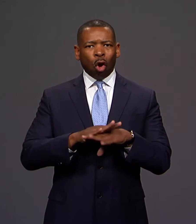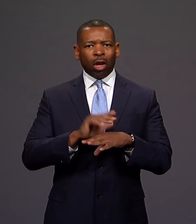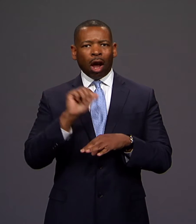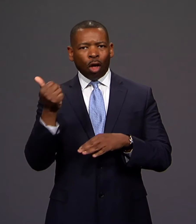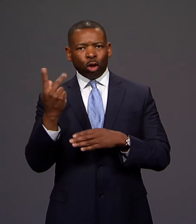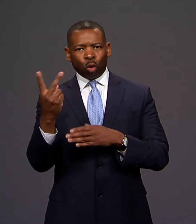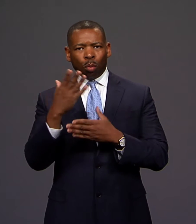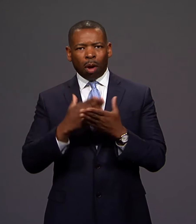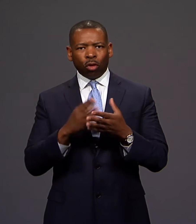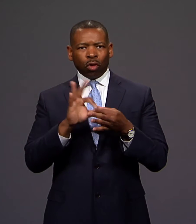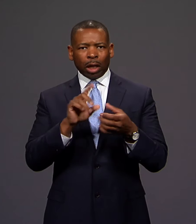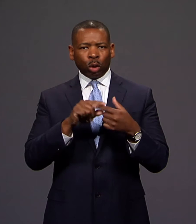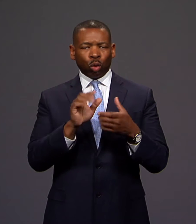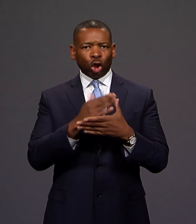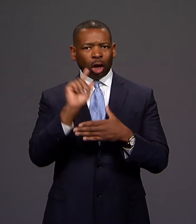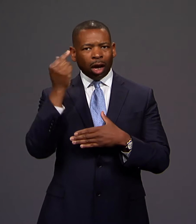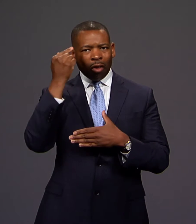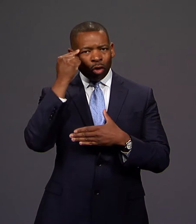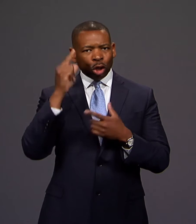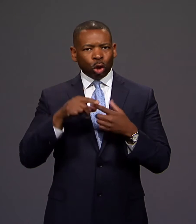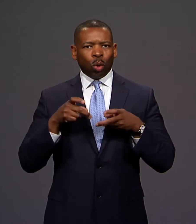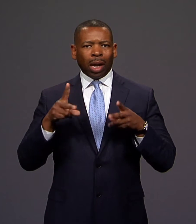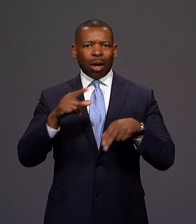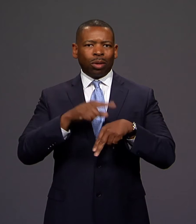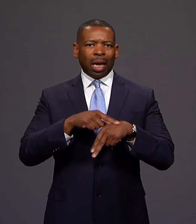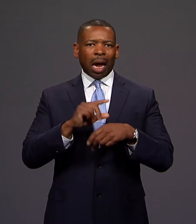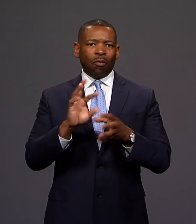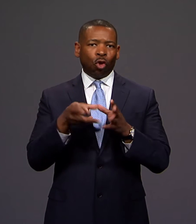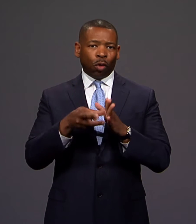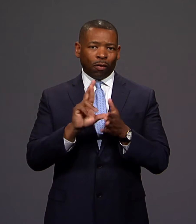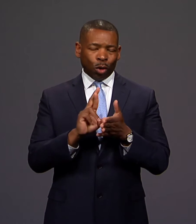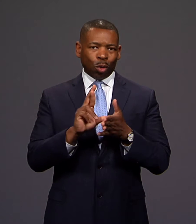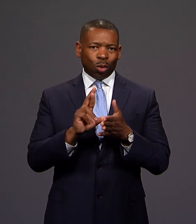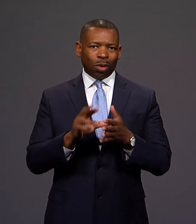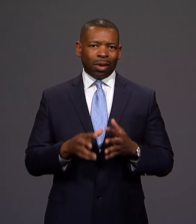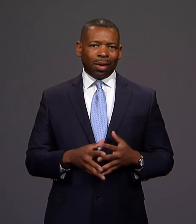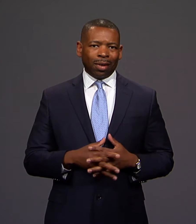on the other two parts related to shared governance to allow time for review.